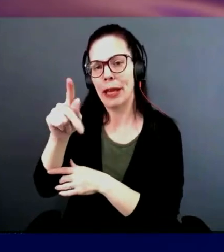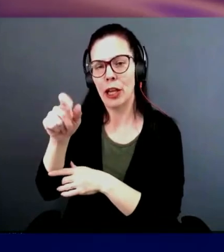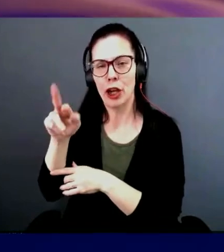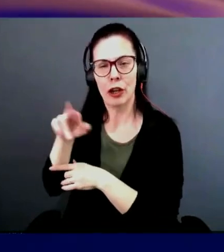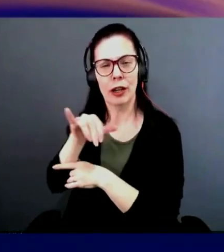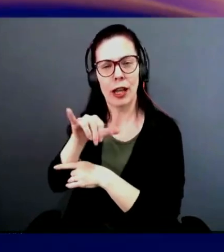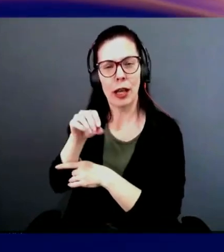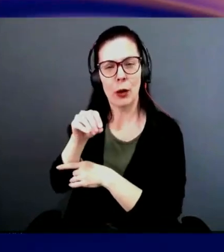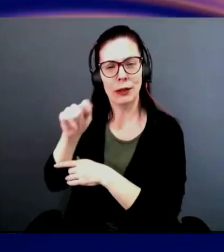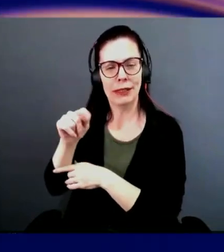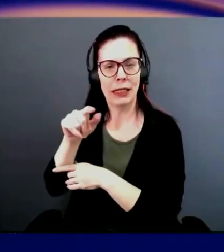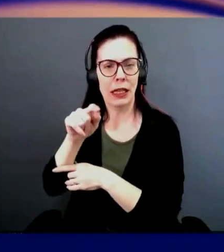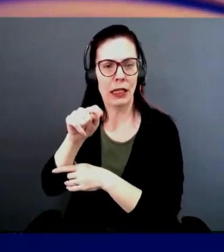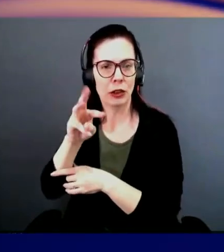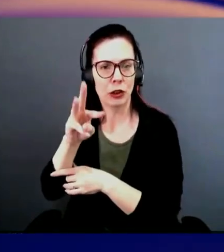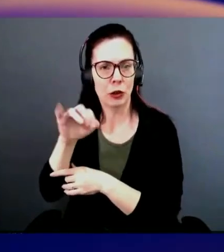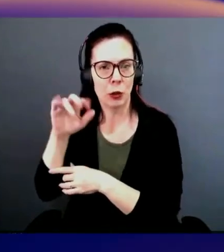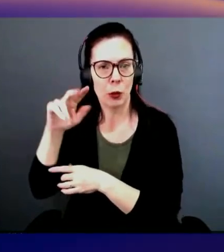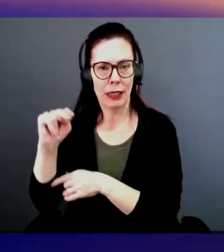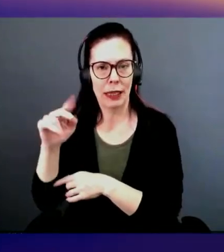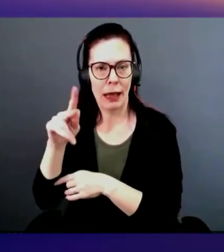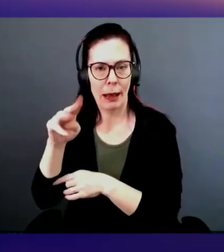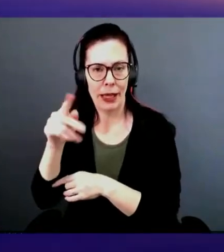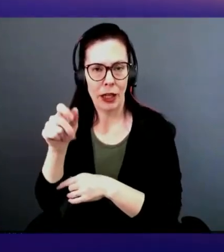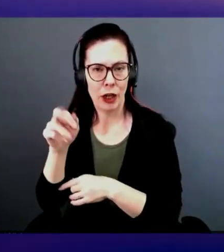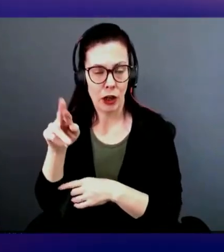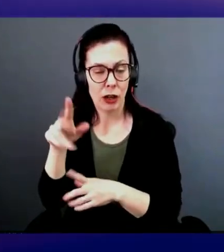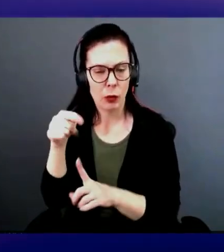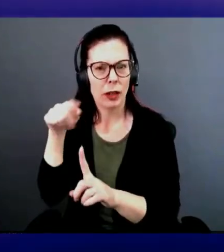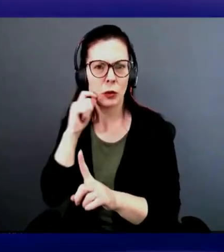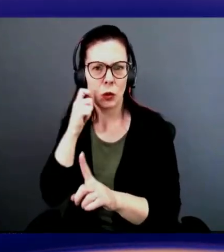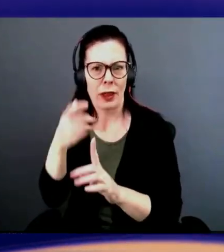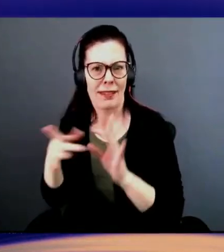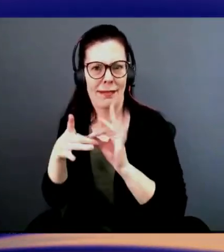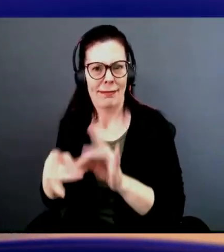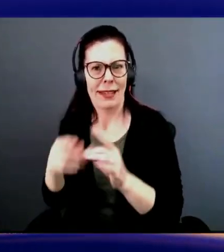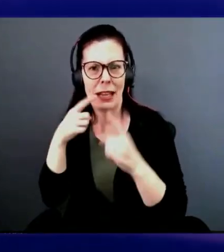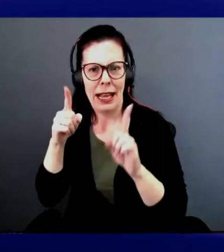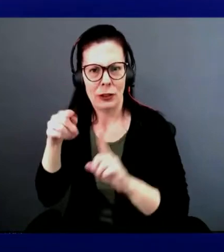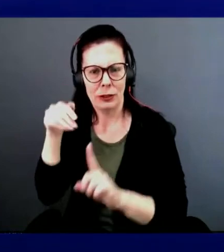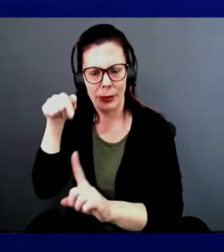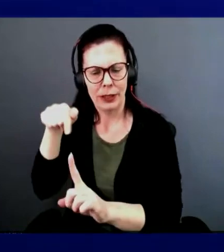And one of the really cool things that was announced about this is that it's dealing with 3d renderings